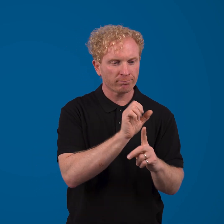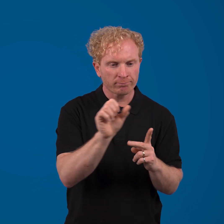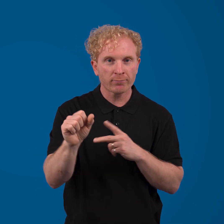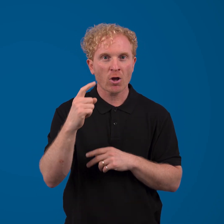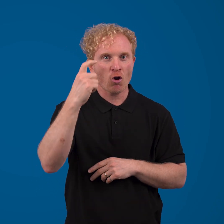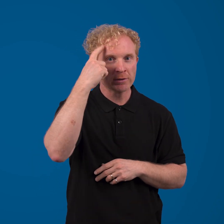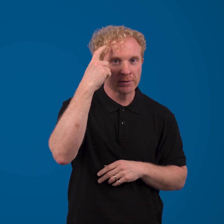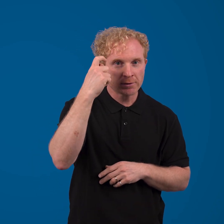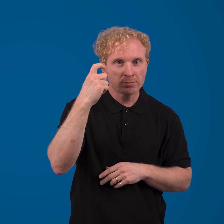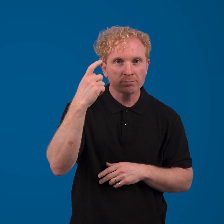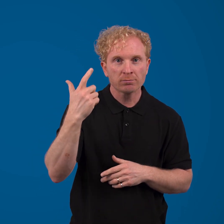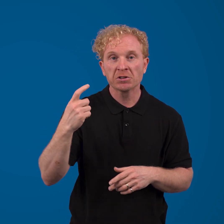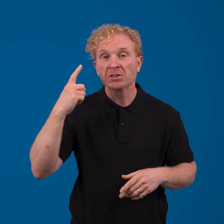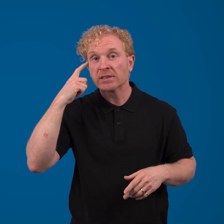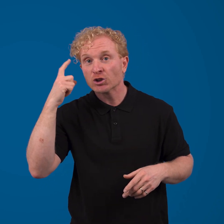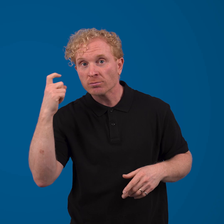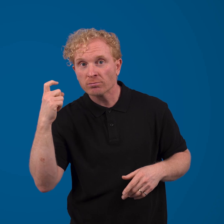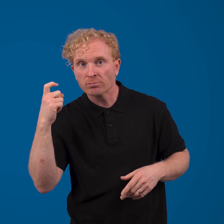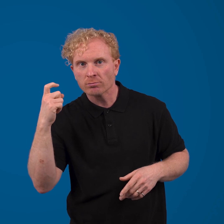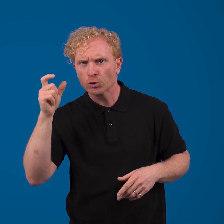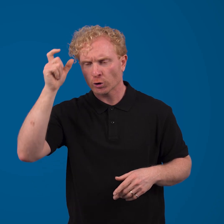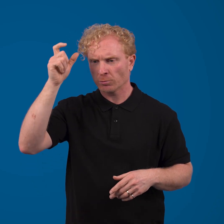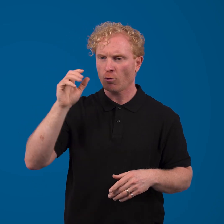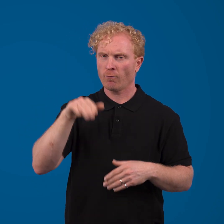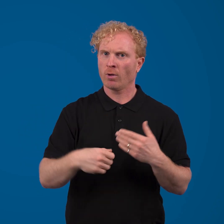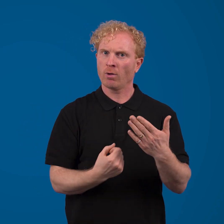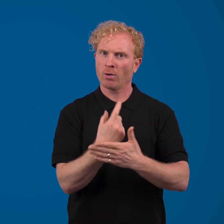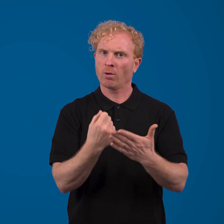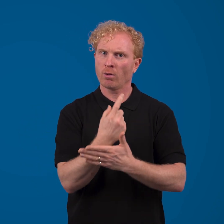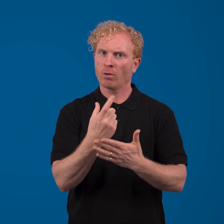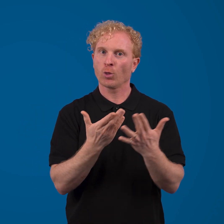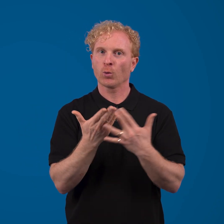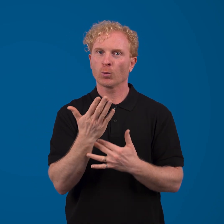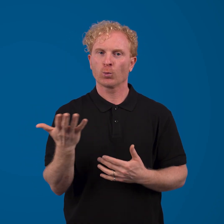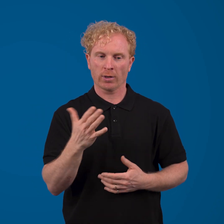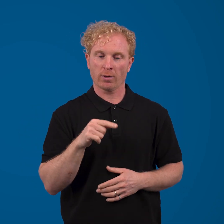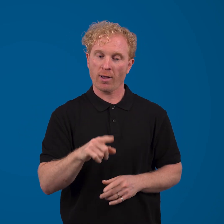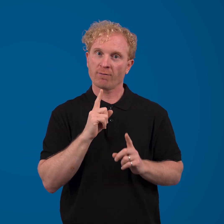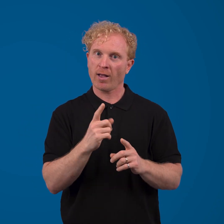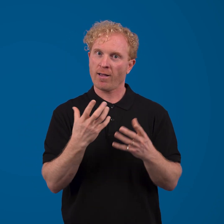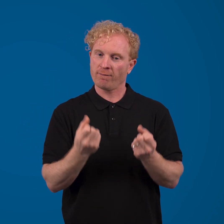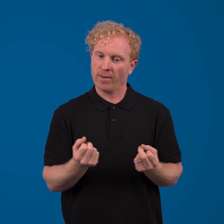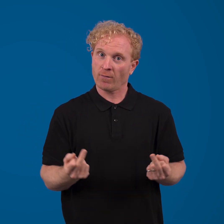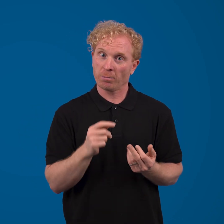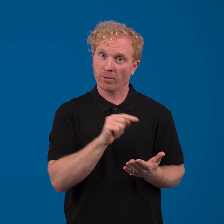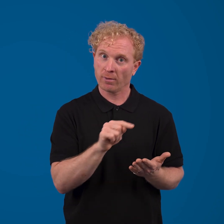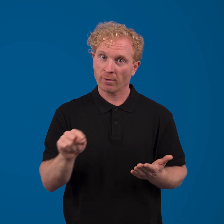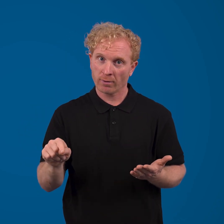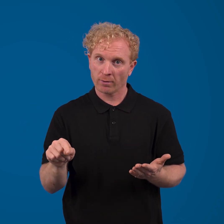to identify ideas, suggestions and concepts occurring across the advice available.